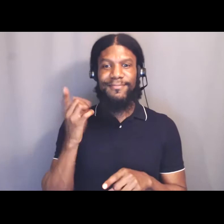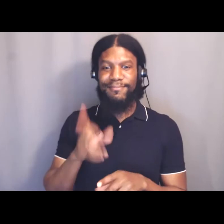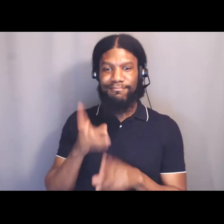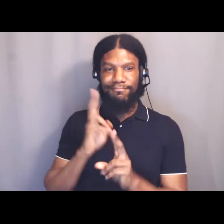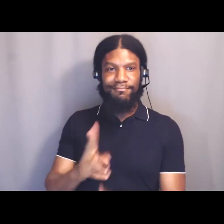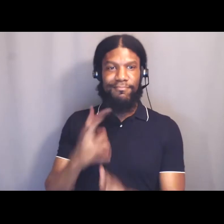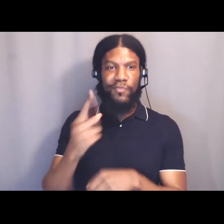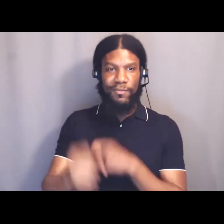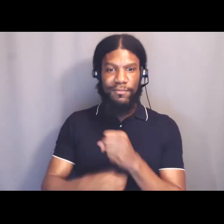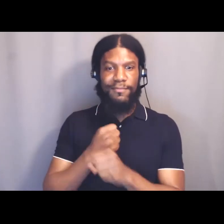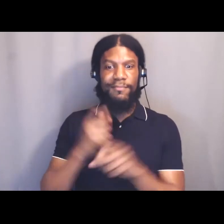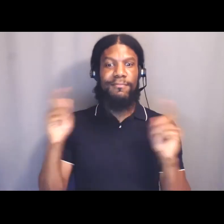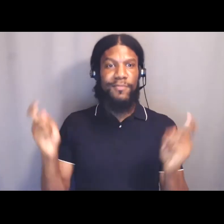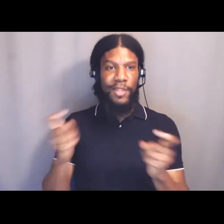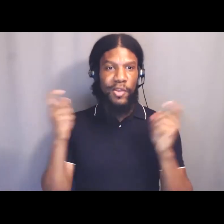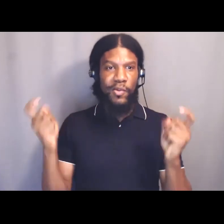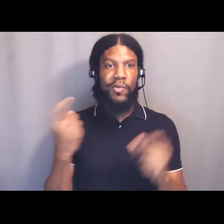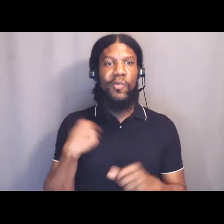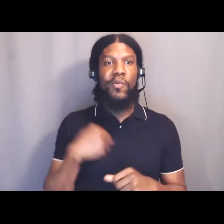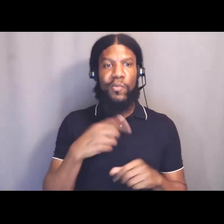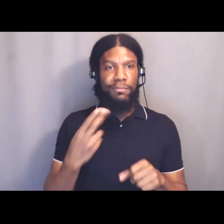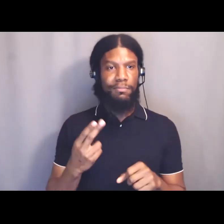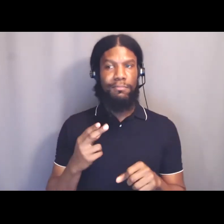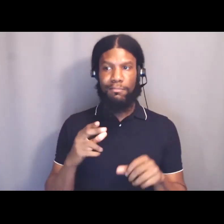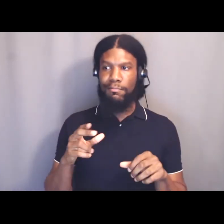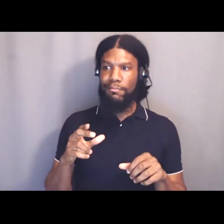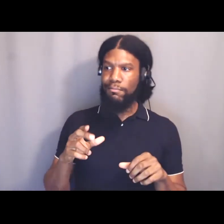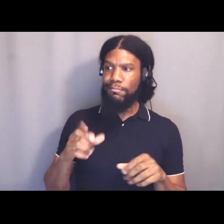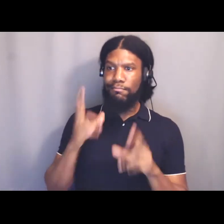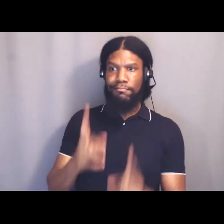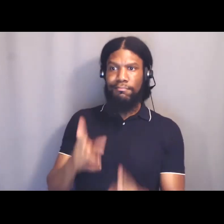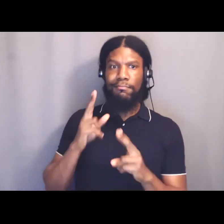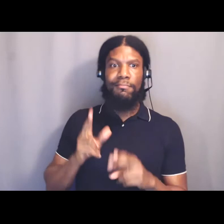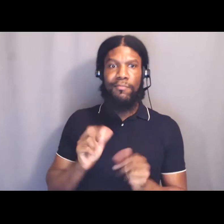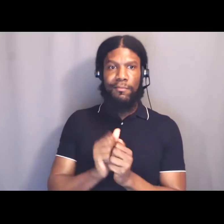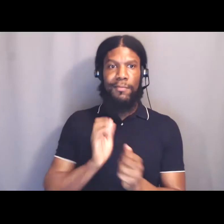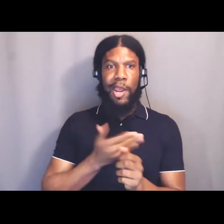that we do it through our work. That it's not just hashtagging names,